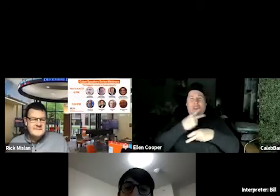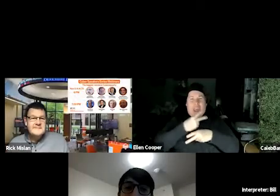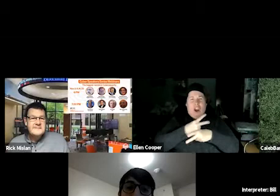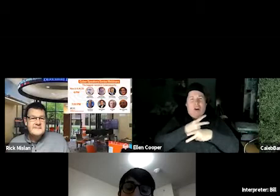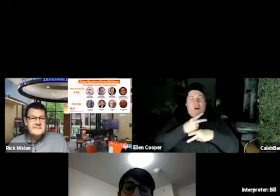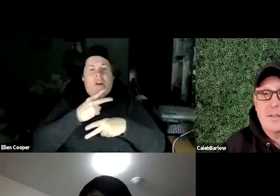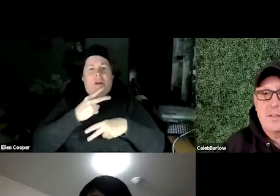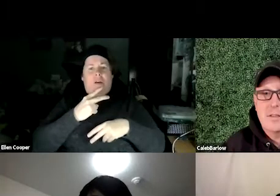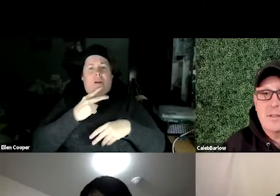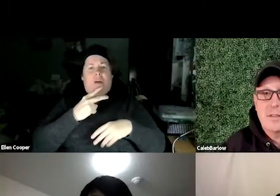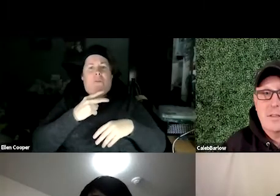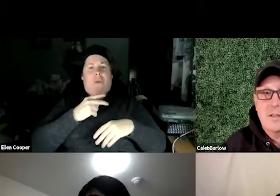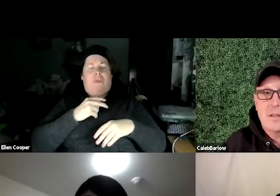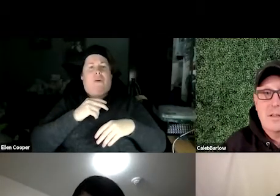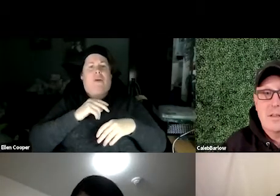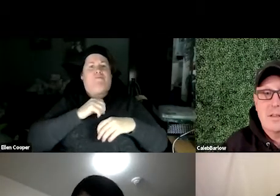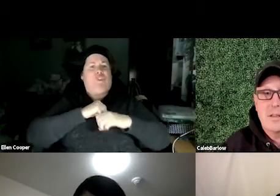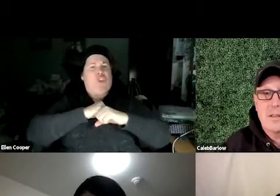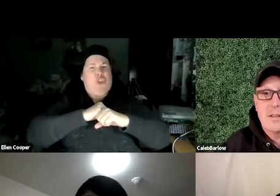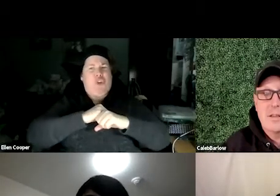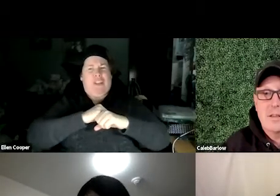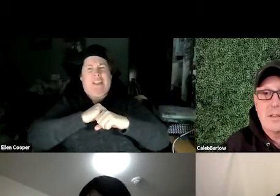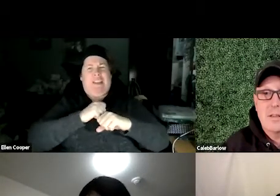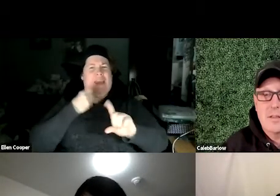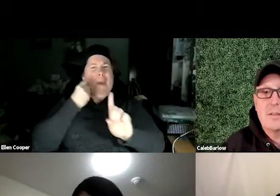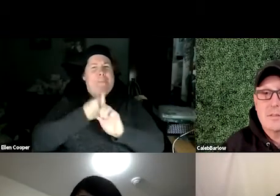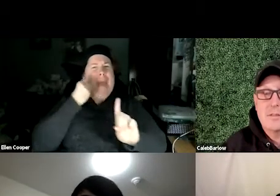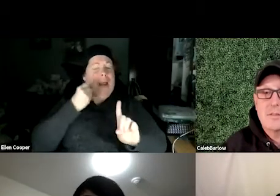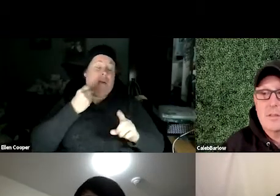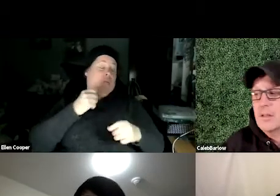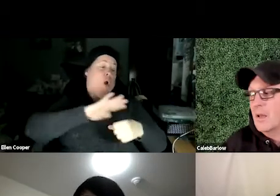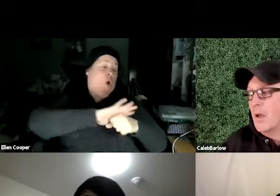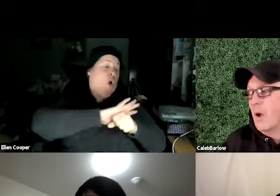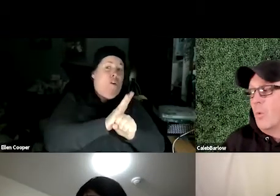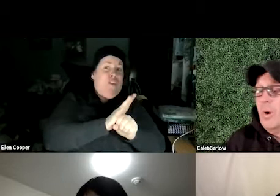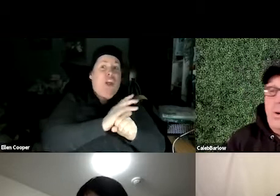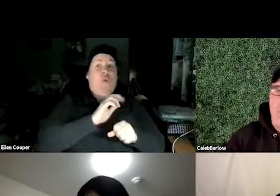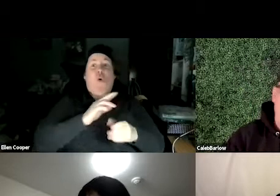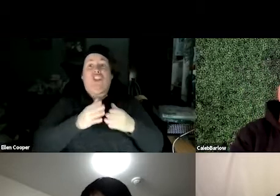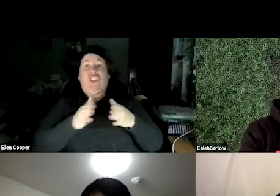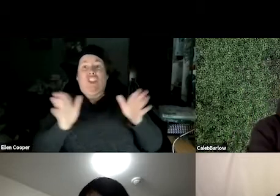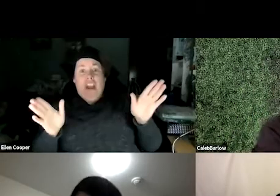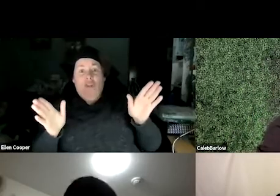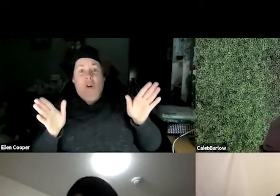has been affected due to cover and maybe more specifically, or just in general how oh CalebBarlow: Sorry, go ahead.